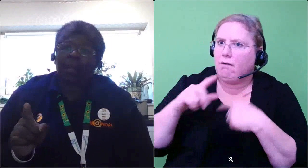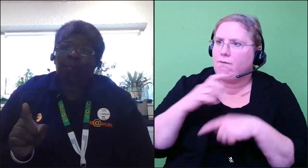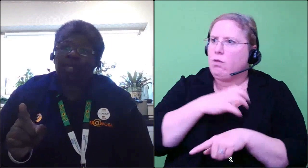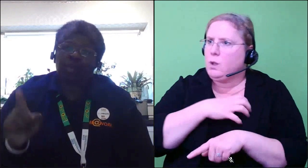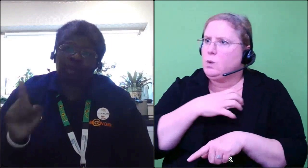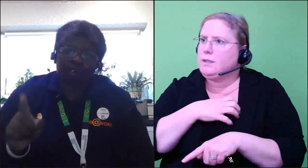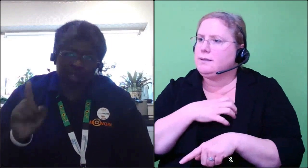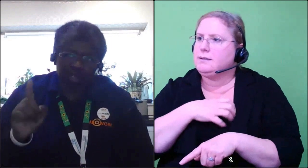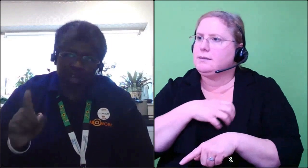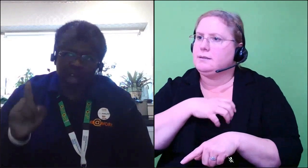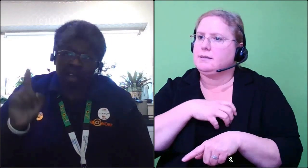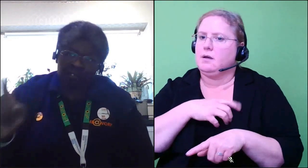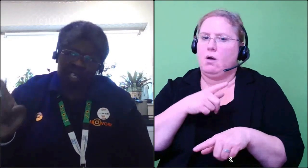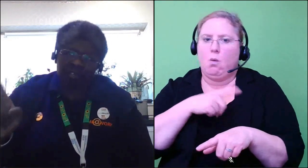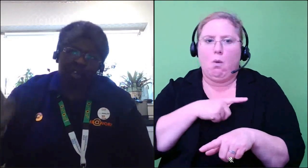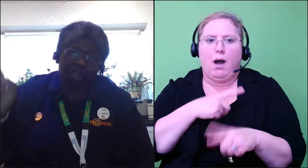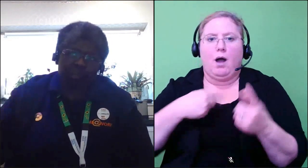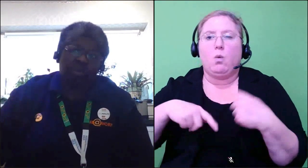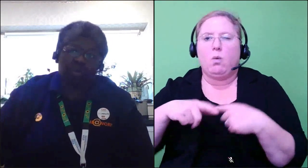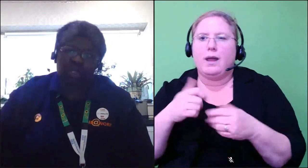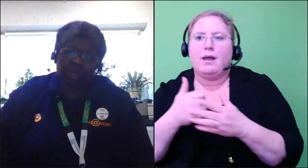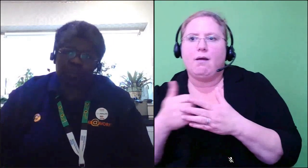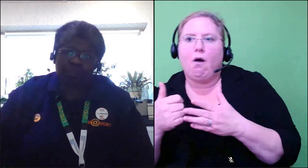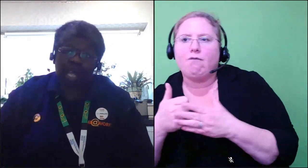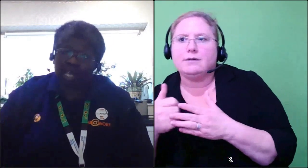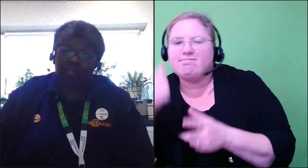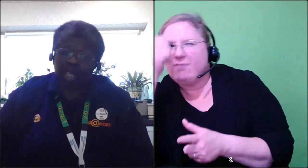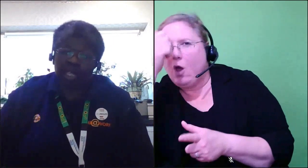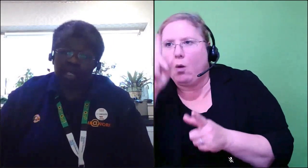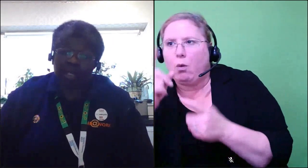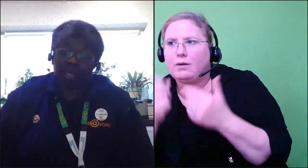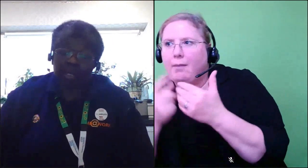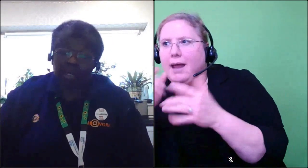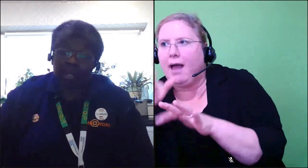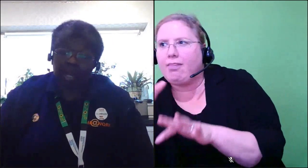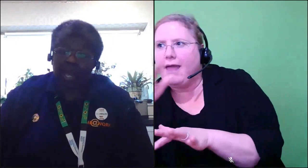Why? Because we've often got our finger on the pulse ahead of things.